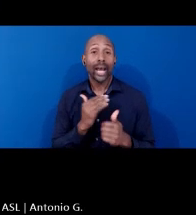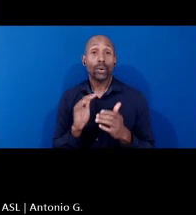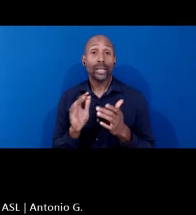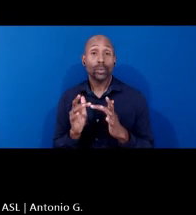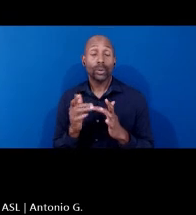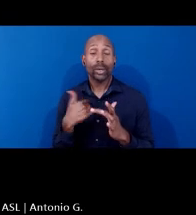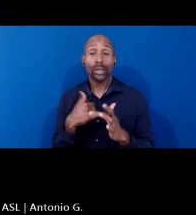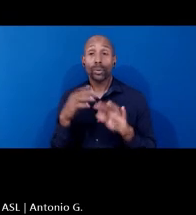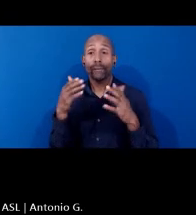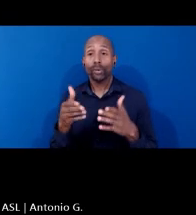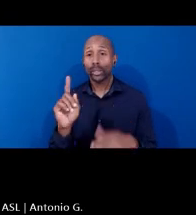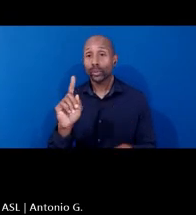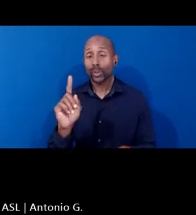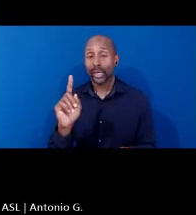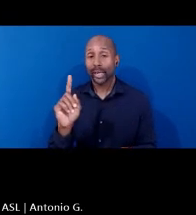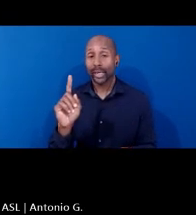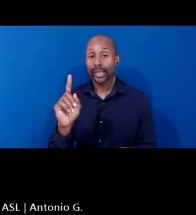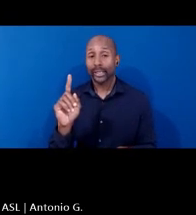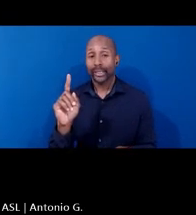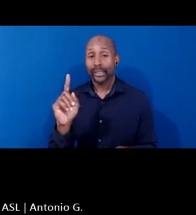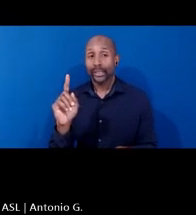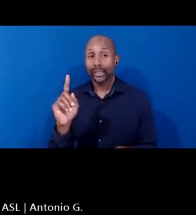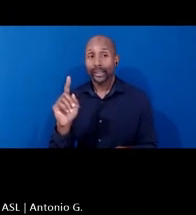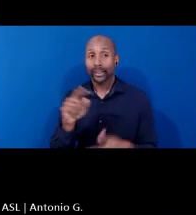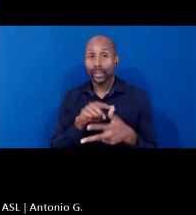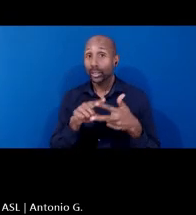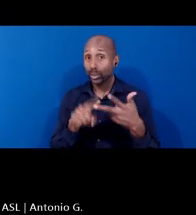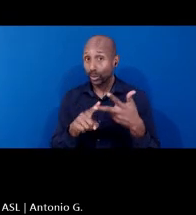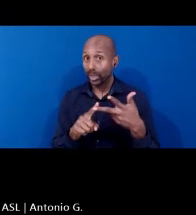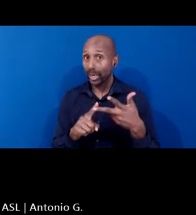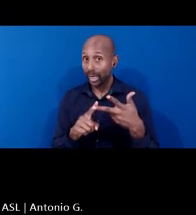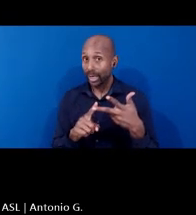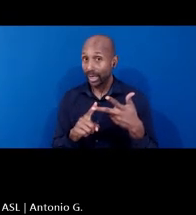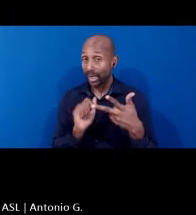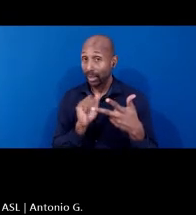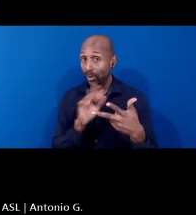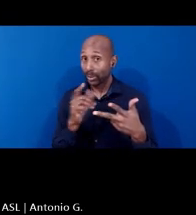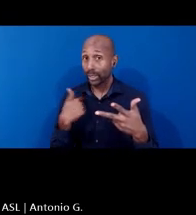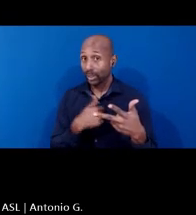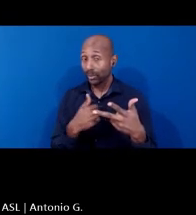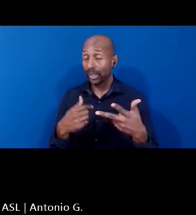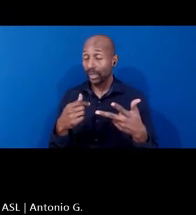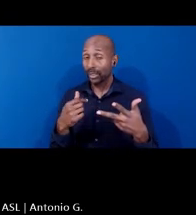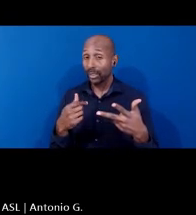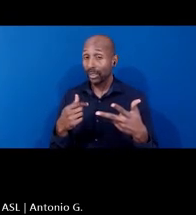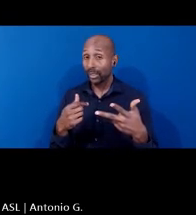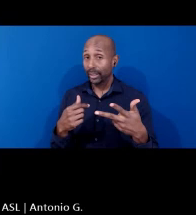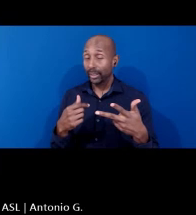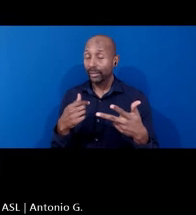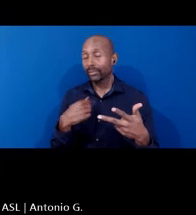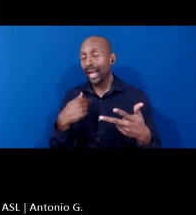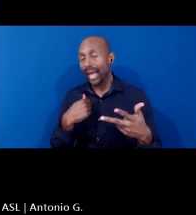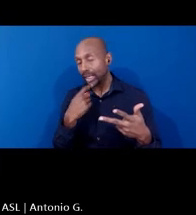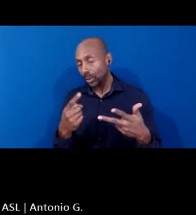concentrating our energy in that model, that three phase recipe model that I spoke to before, is we feel like by concentrating